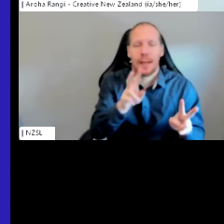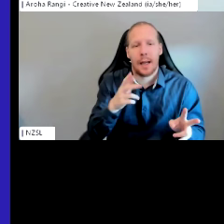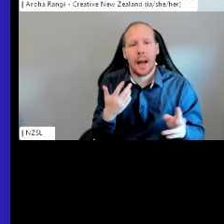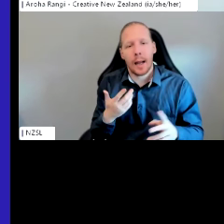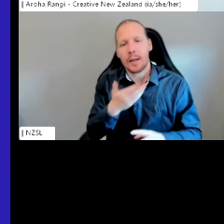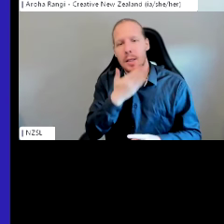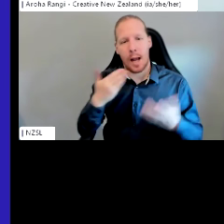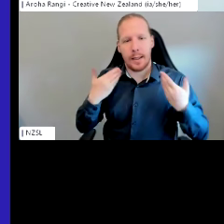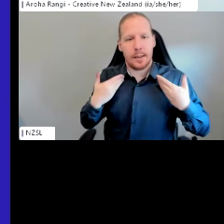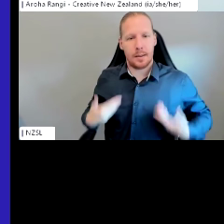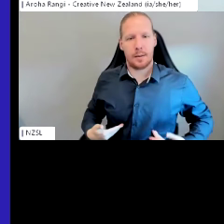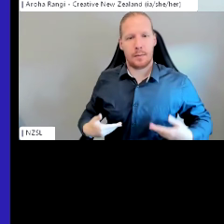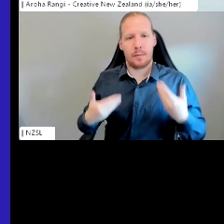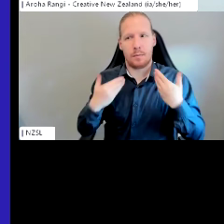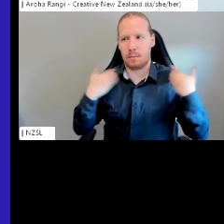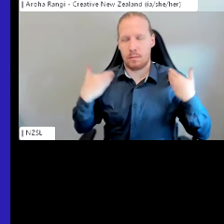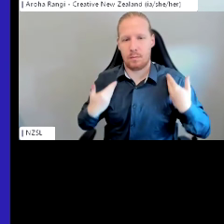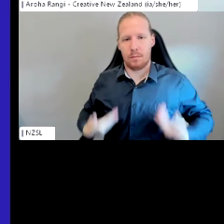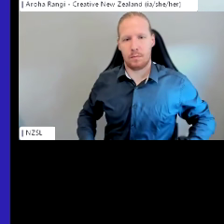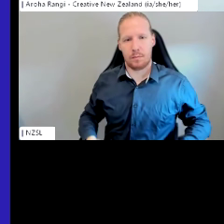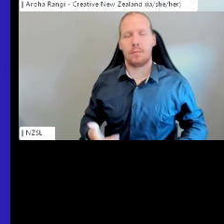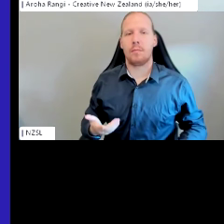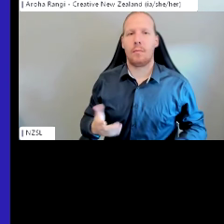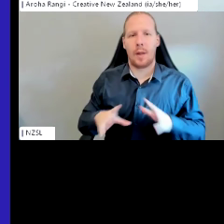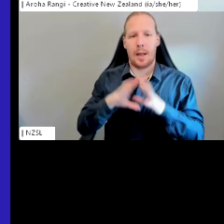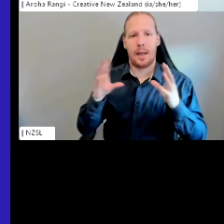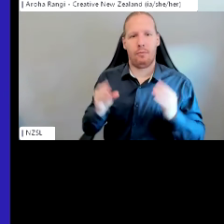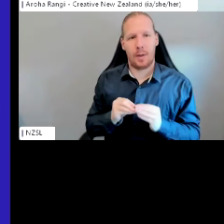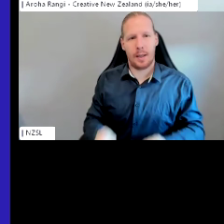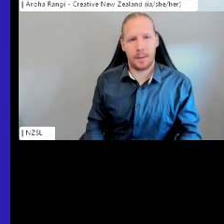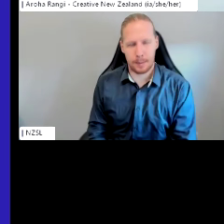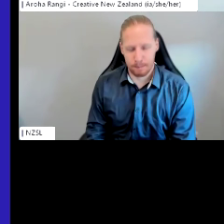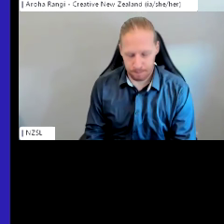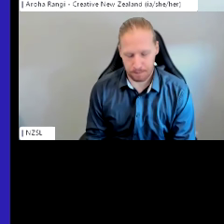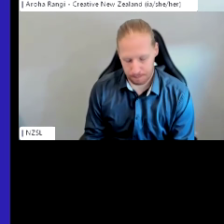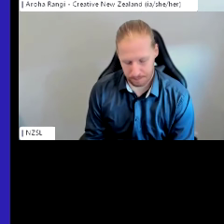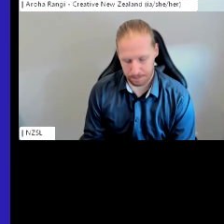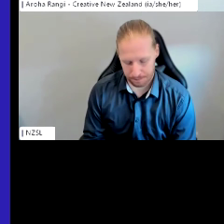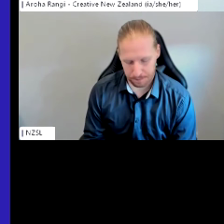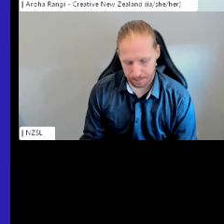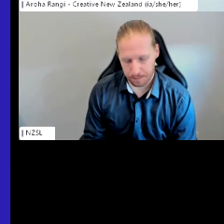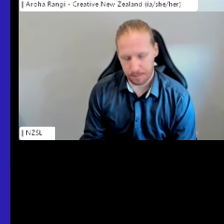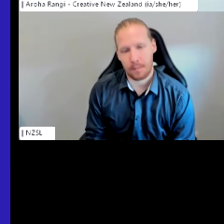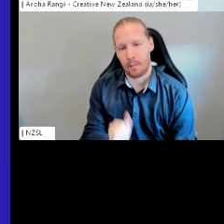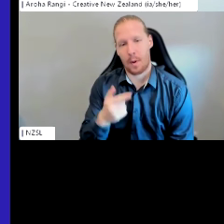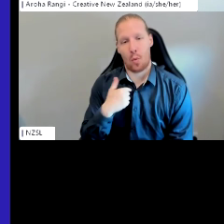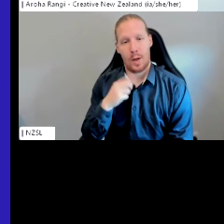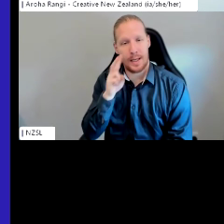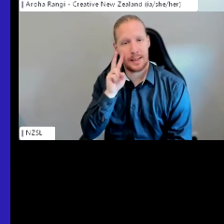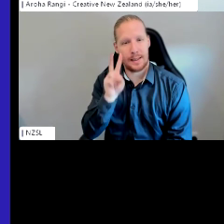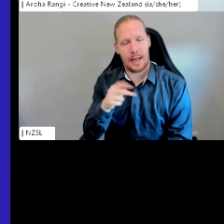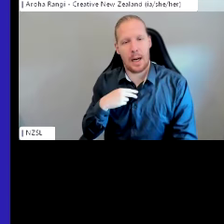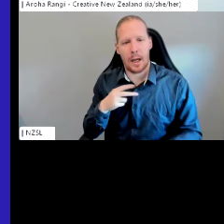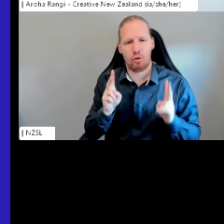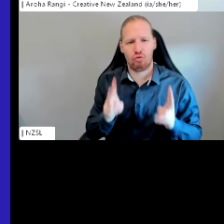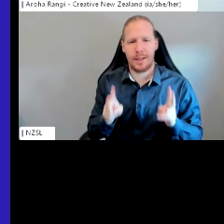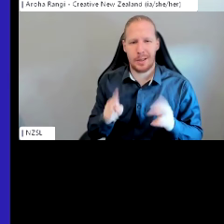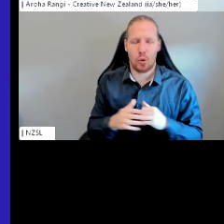thing. It's it's so the kind of the we might see it as traditional or formal or classical. They're